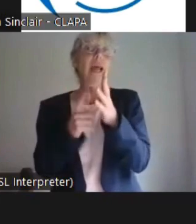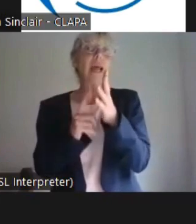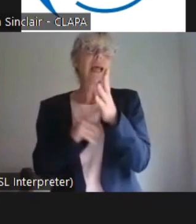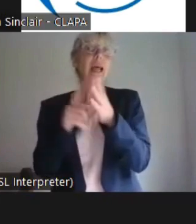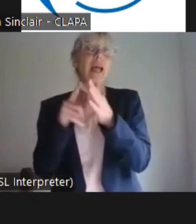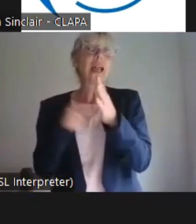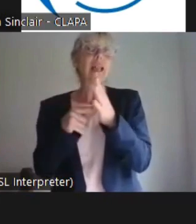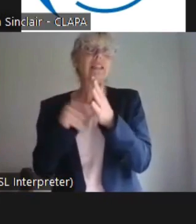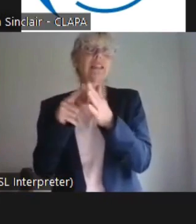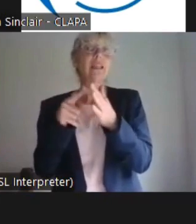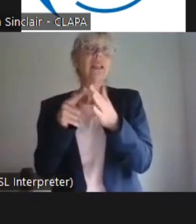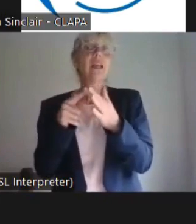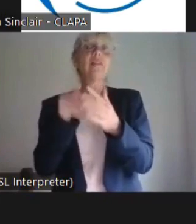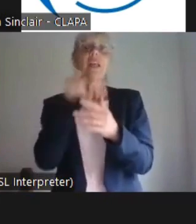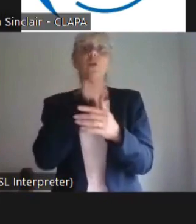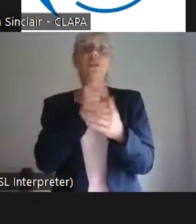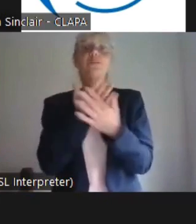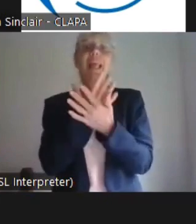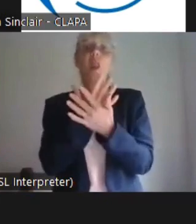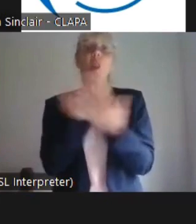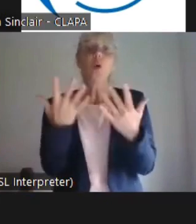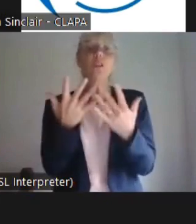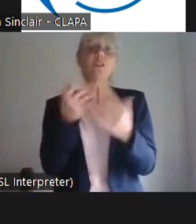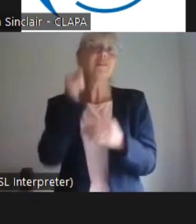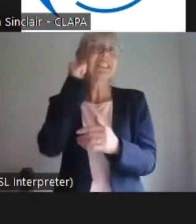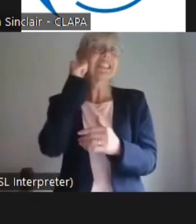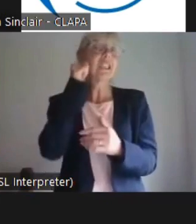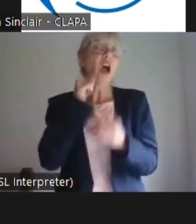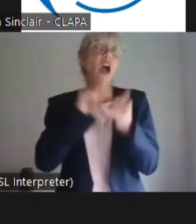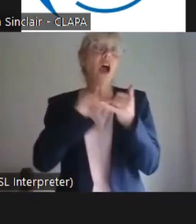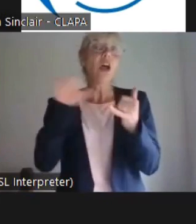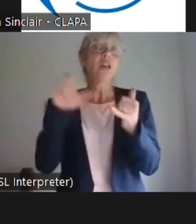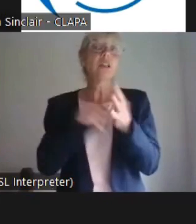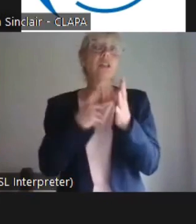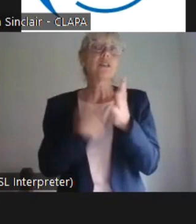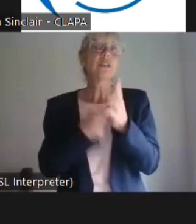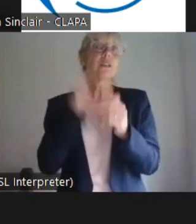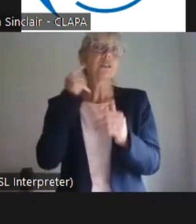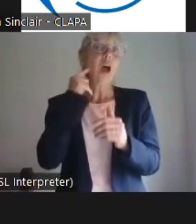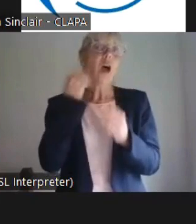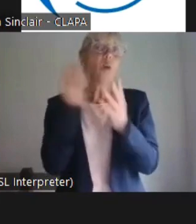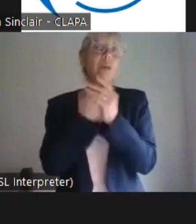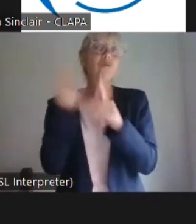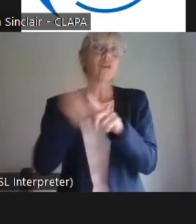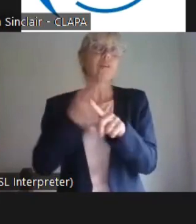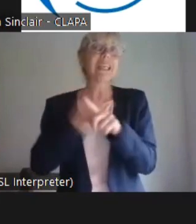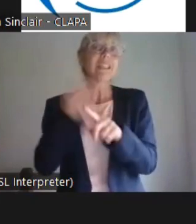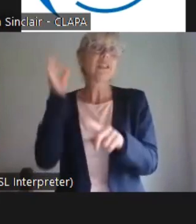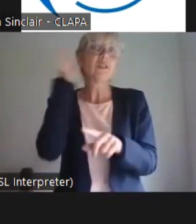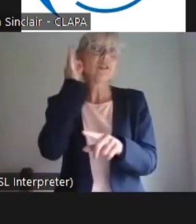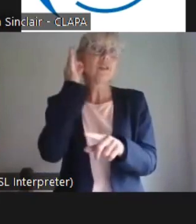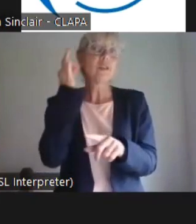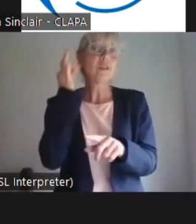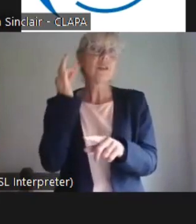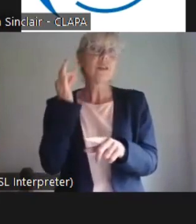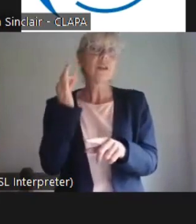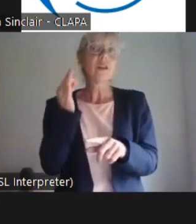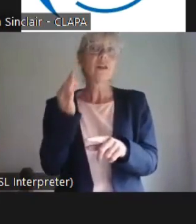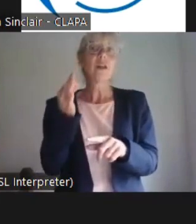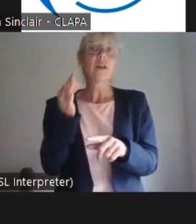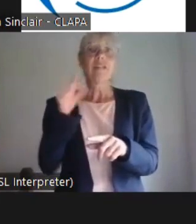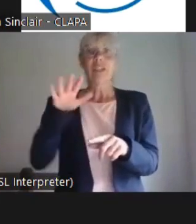grommets repeated grommets so some children would have three four five sets before the age of five